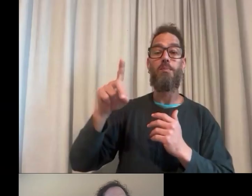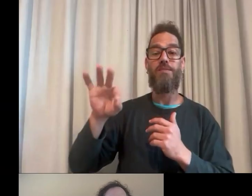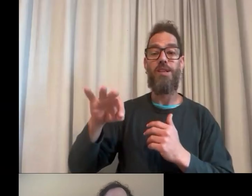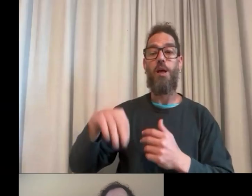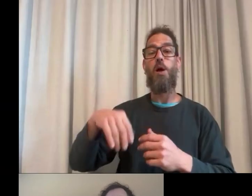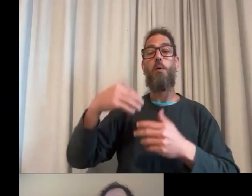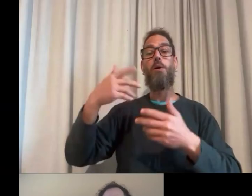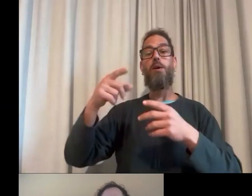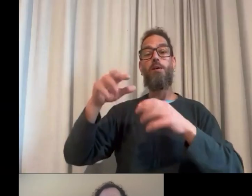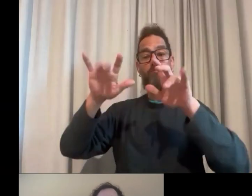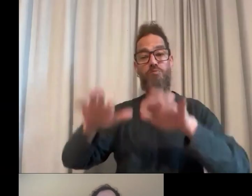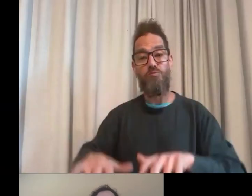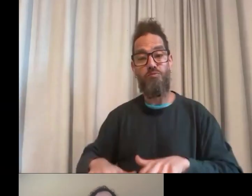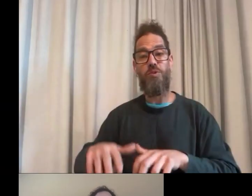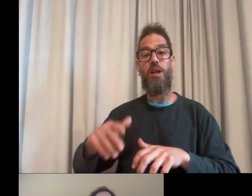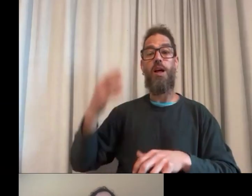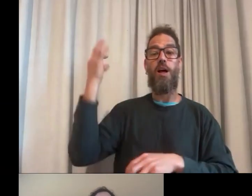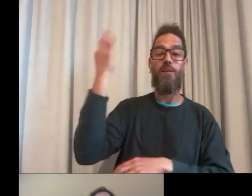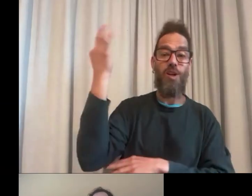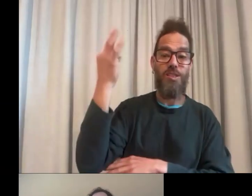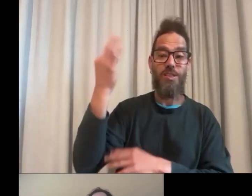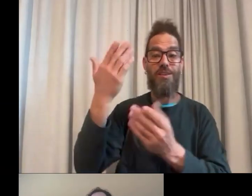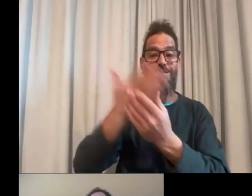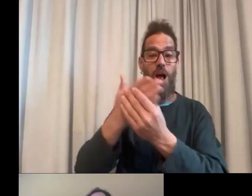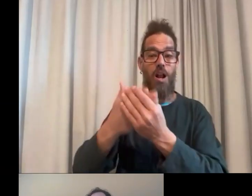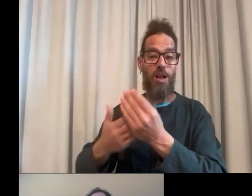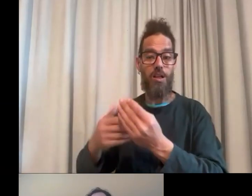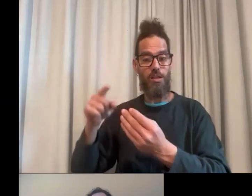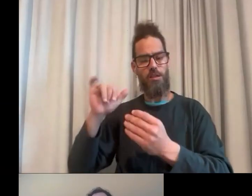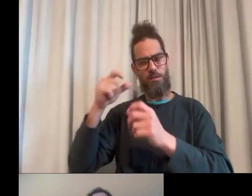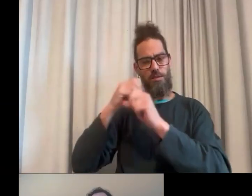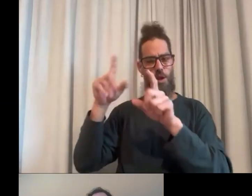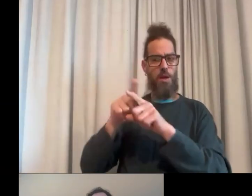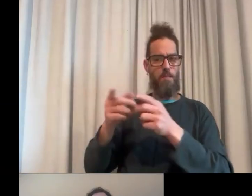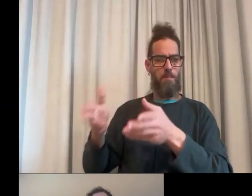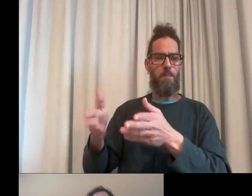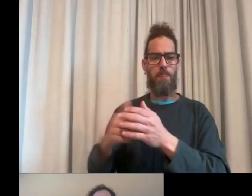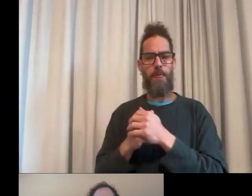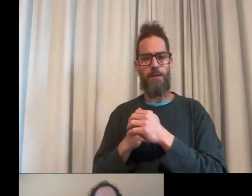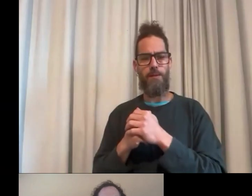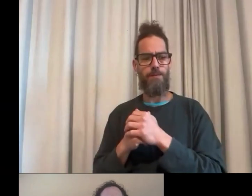like PDF files, WordPress processing files and presentation files.